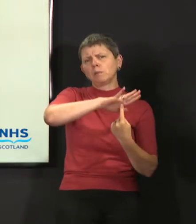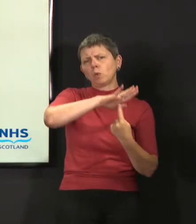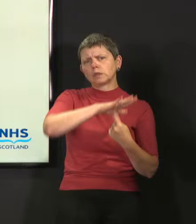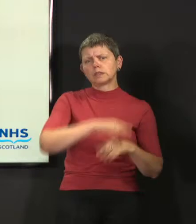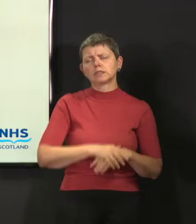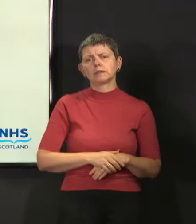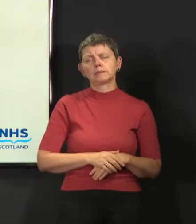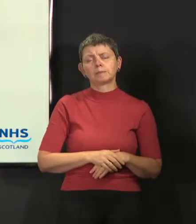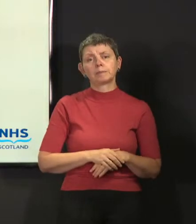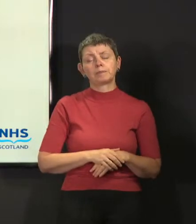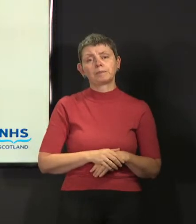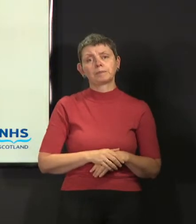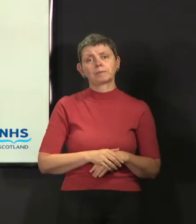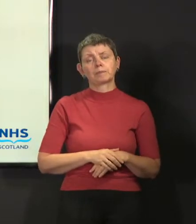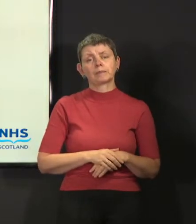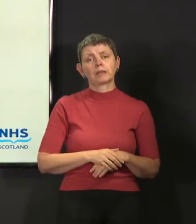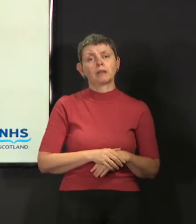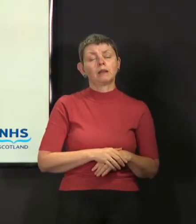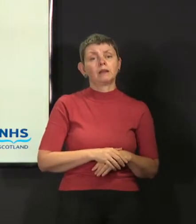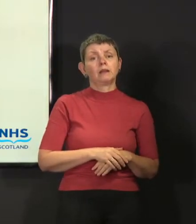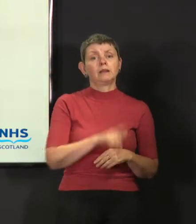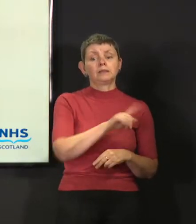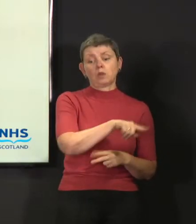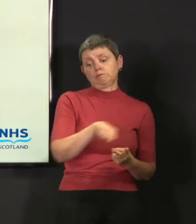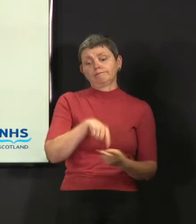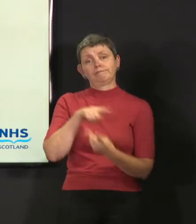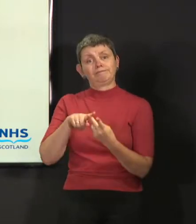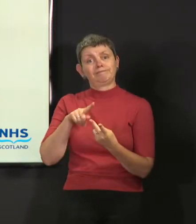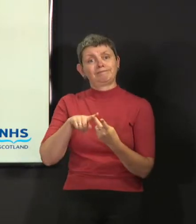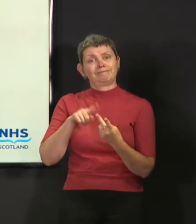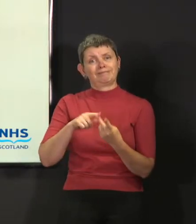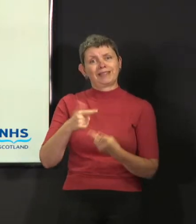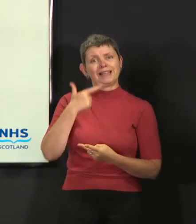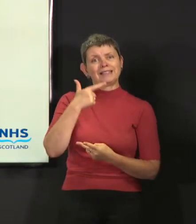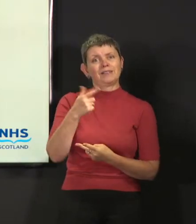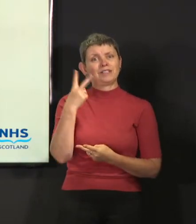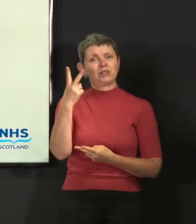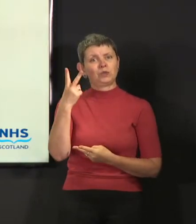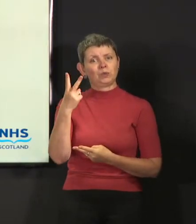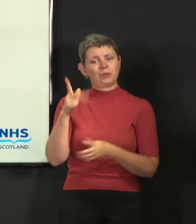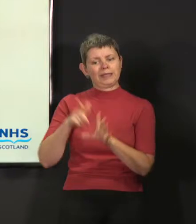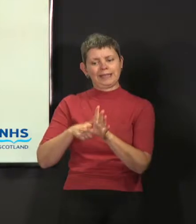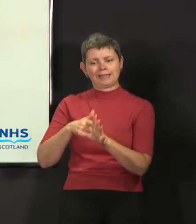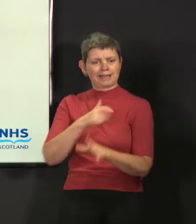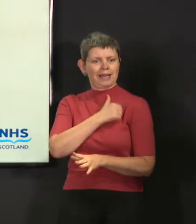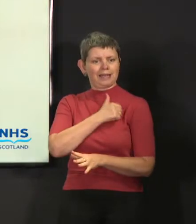on a slightly more upbeat note let me just very briefly say something about the 72nd anniversary of the National